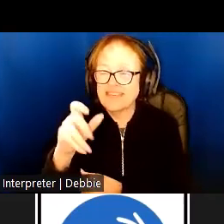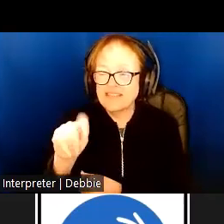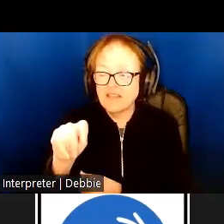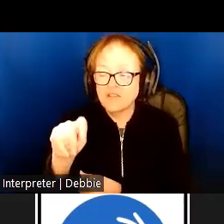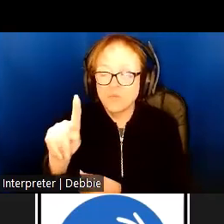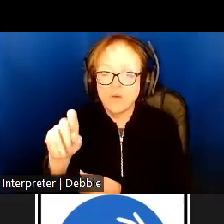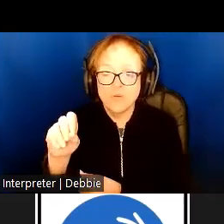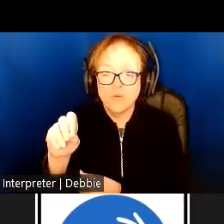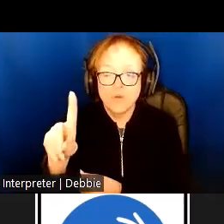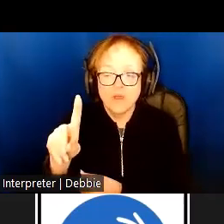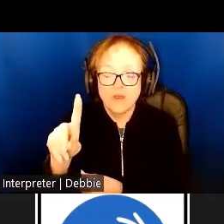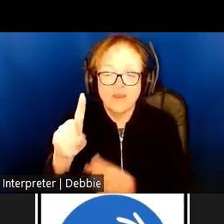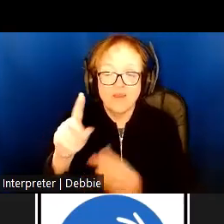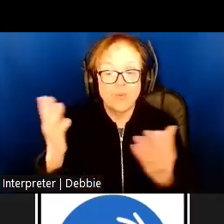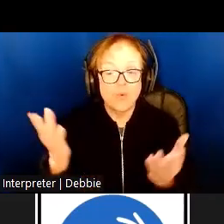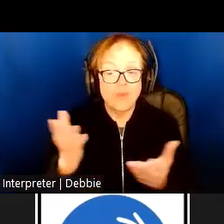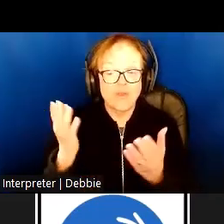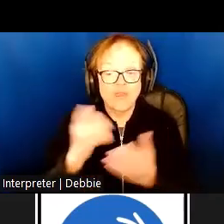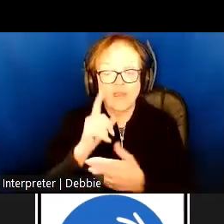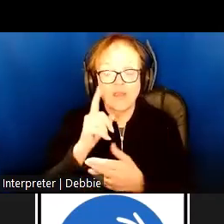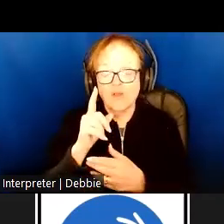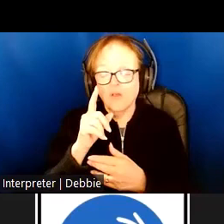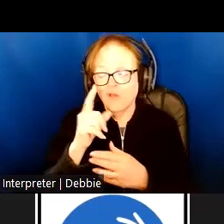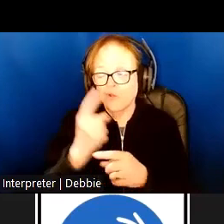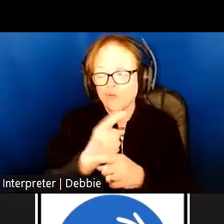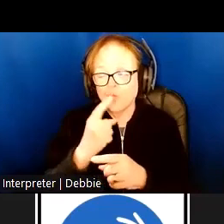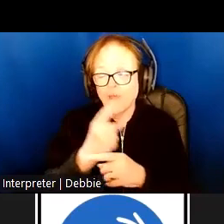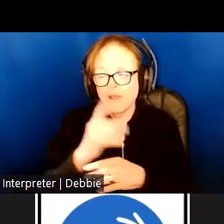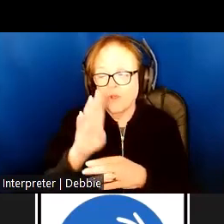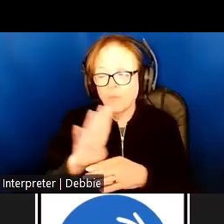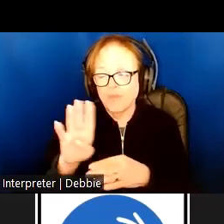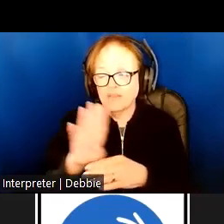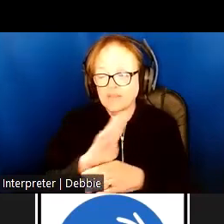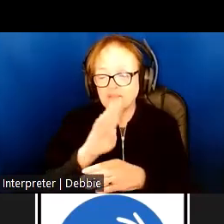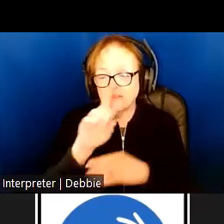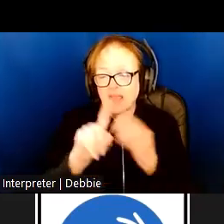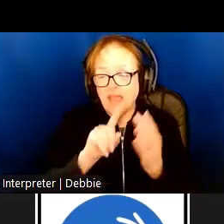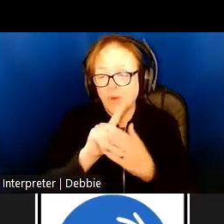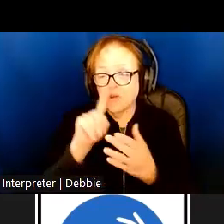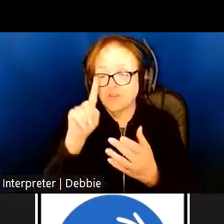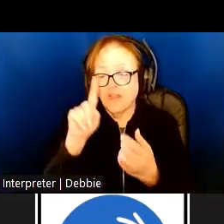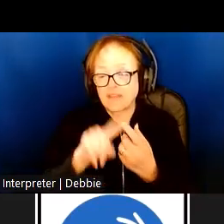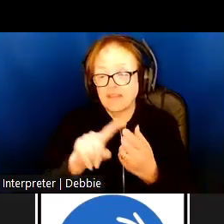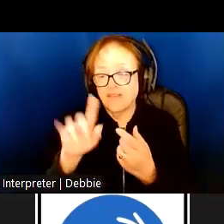business hours and until 5:00pm on the day of the deadline. Mid Atlantic Arts offices